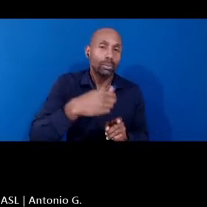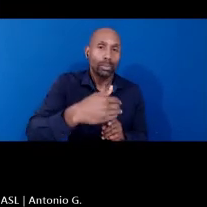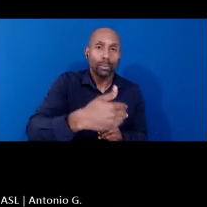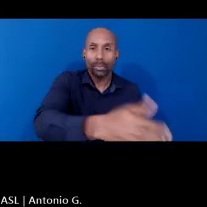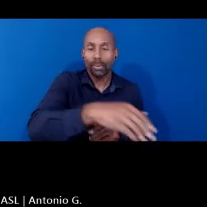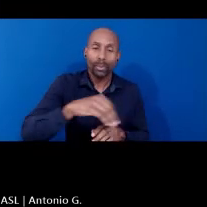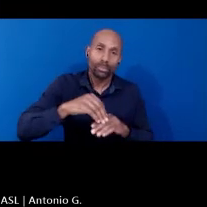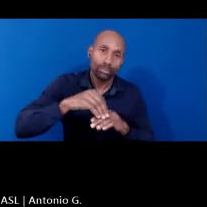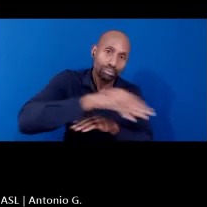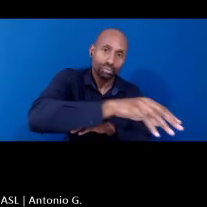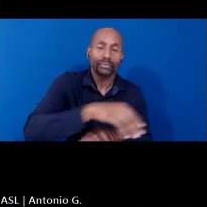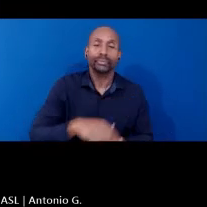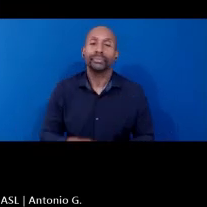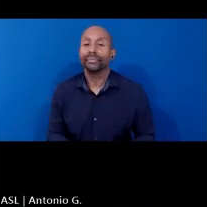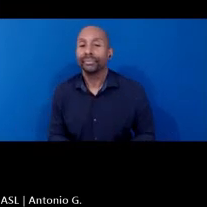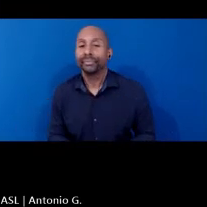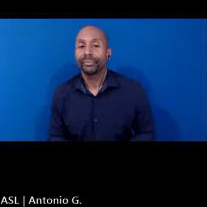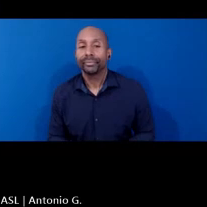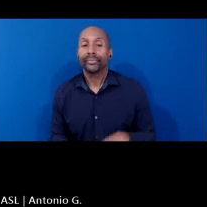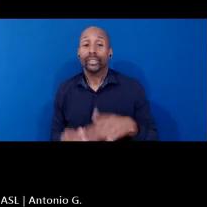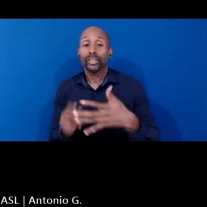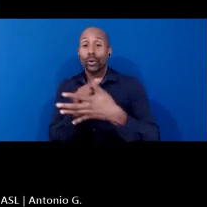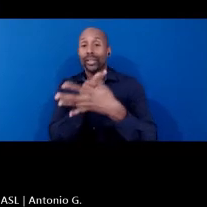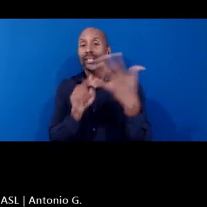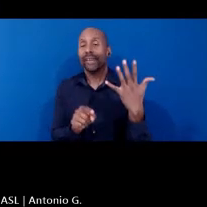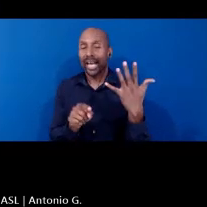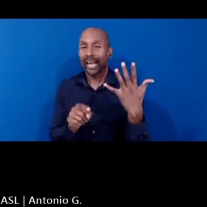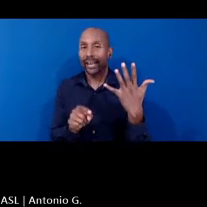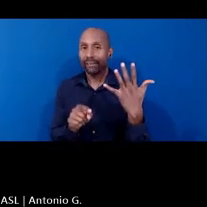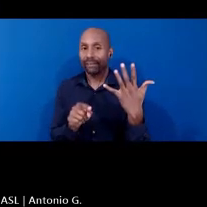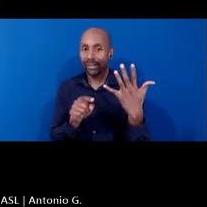You see our 5 focus keystones, which represent those challenges